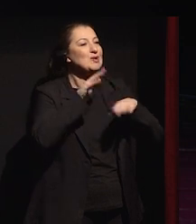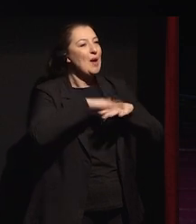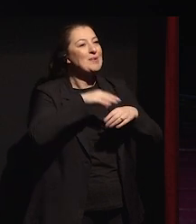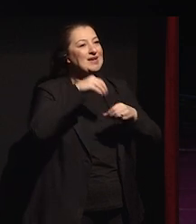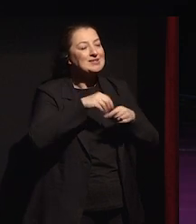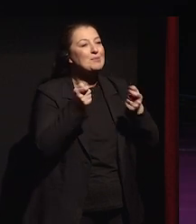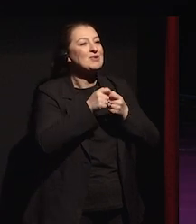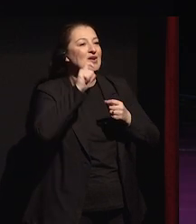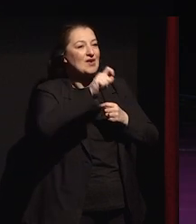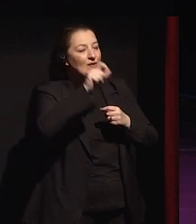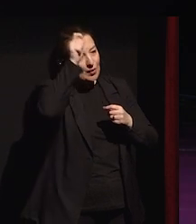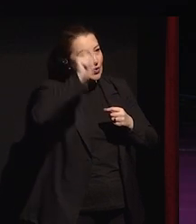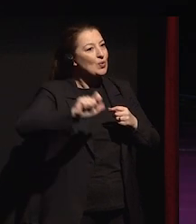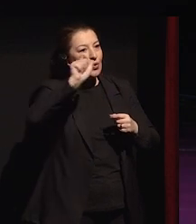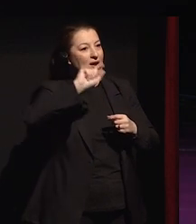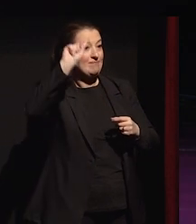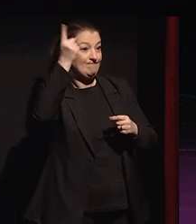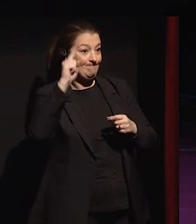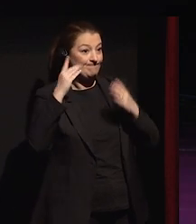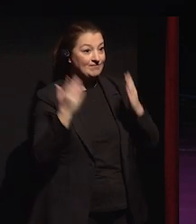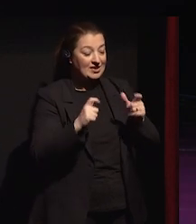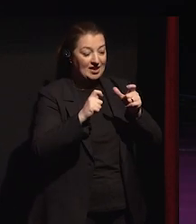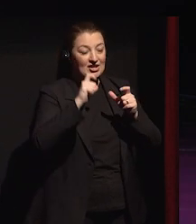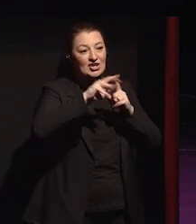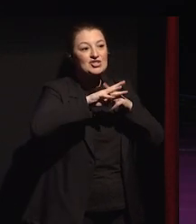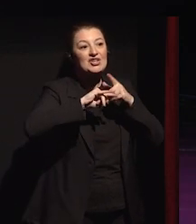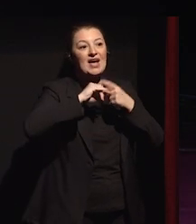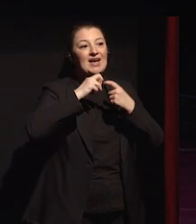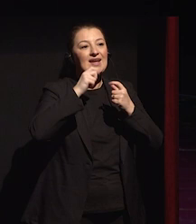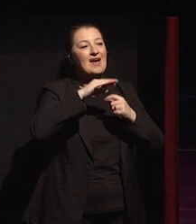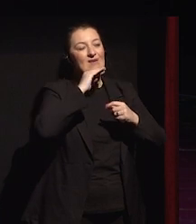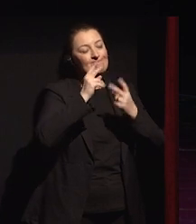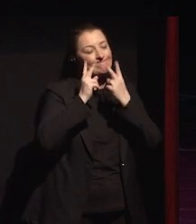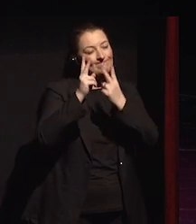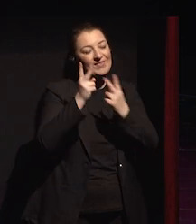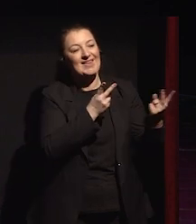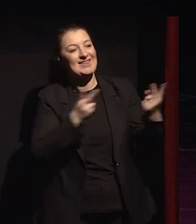Cherry Gough to the stage with your applause to give the opening speech of the festival.